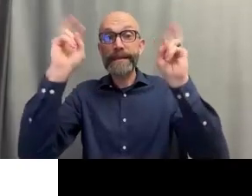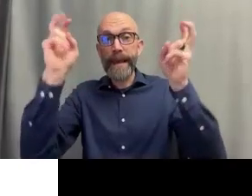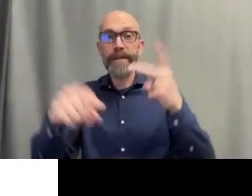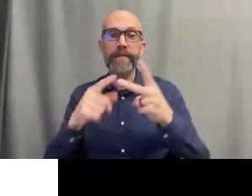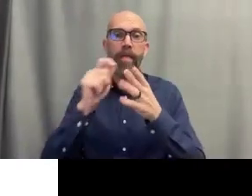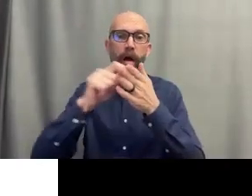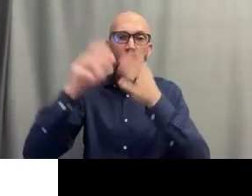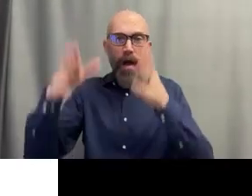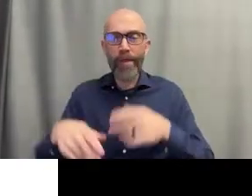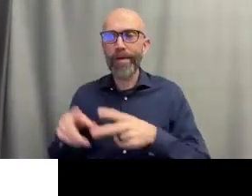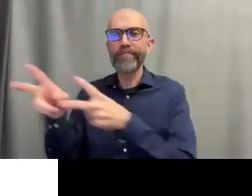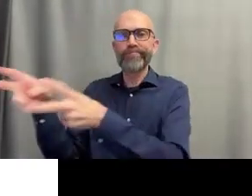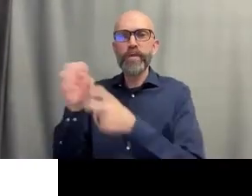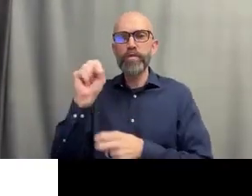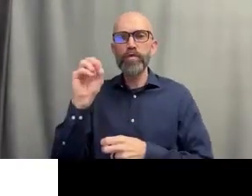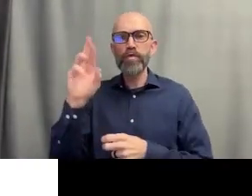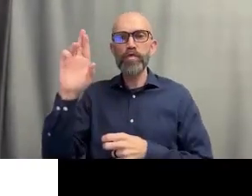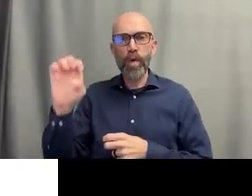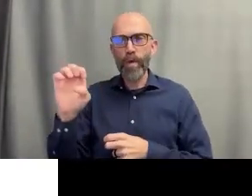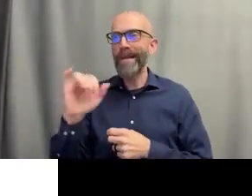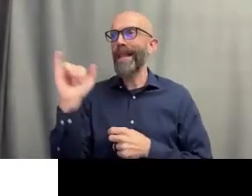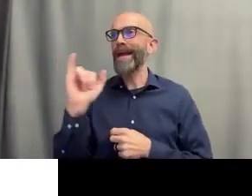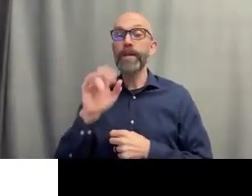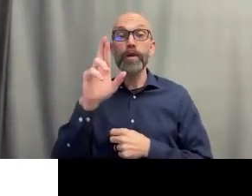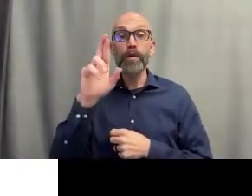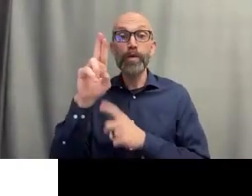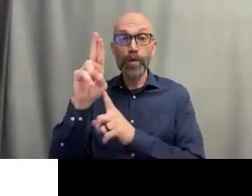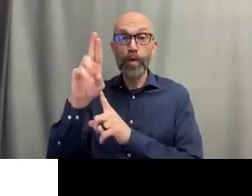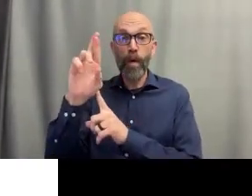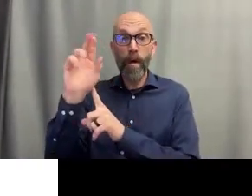the source, with just like the URL and then the license.